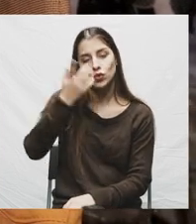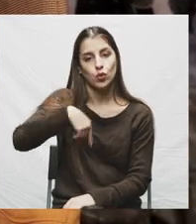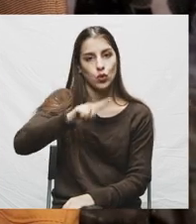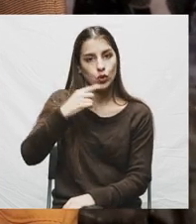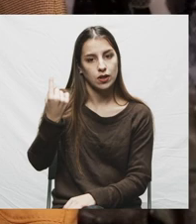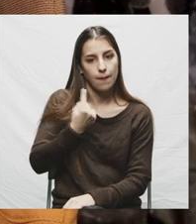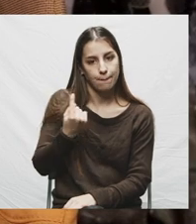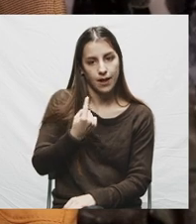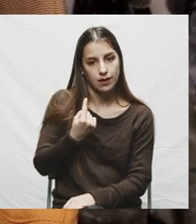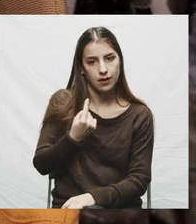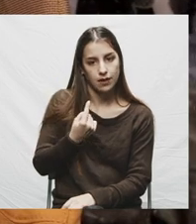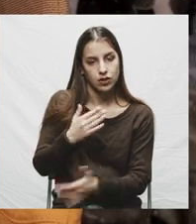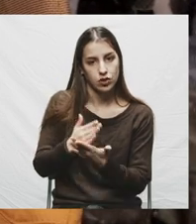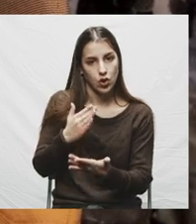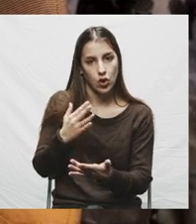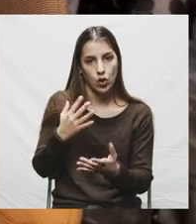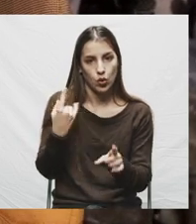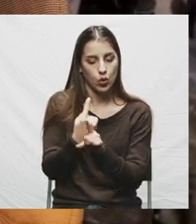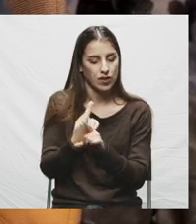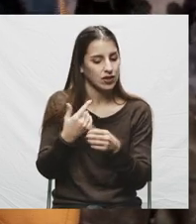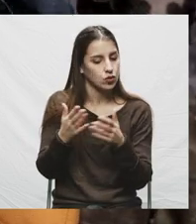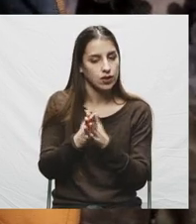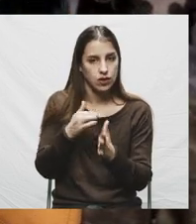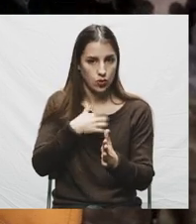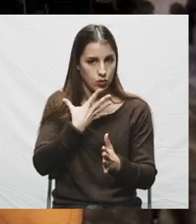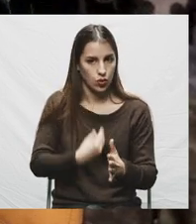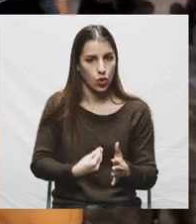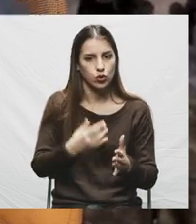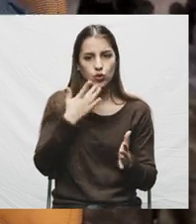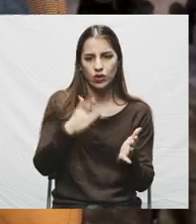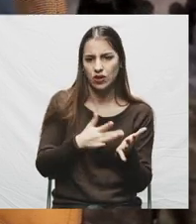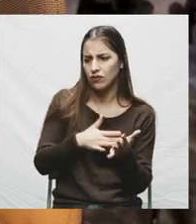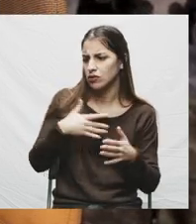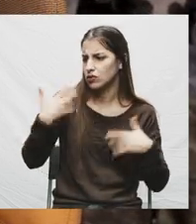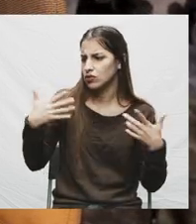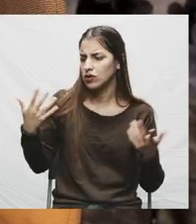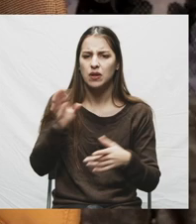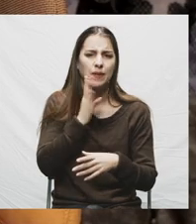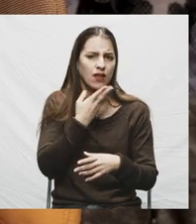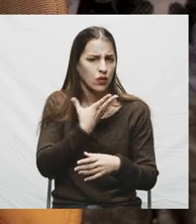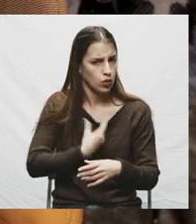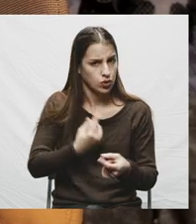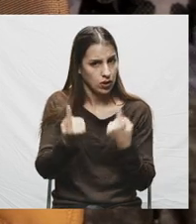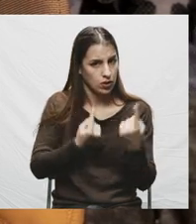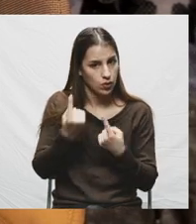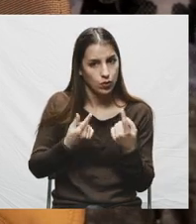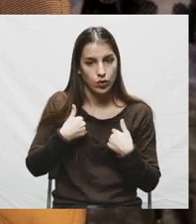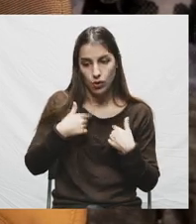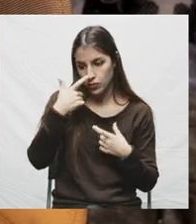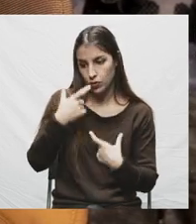I believe we can fill ourselves with everything we want to fill ourselves with, can be books, then it depends on people’s tastes.